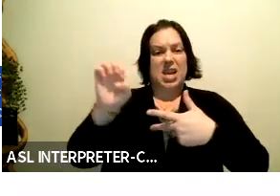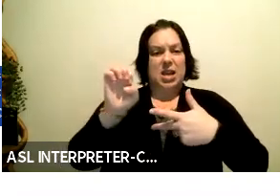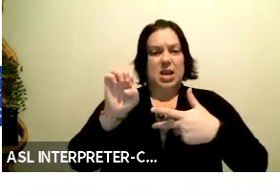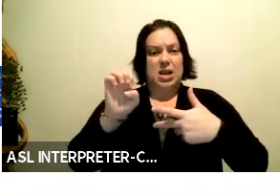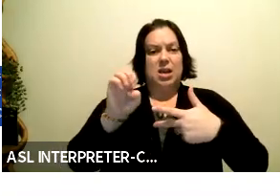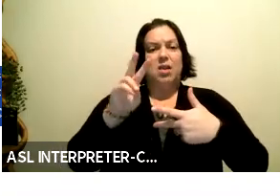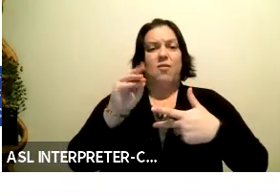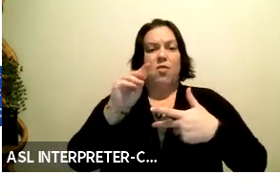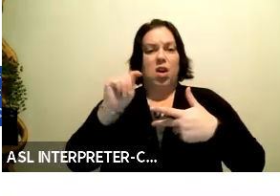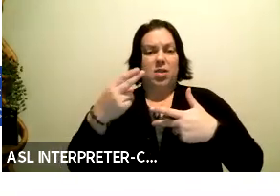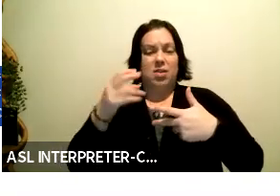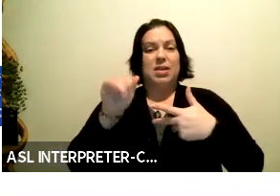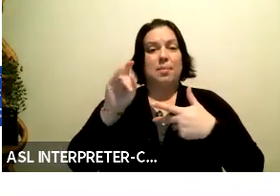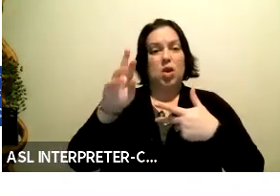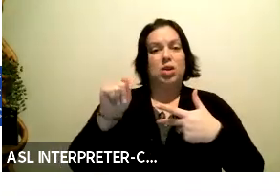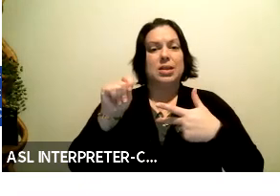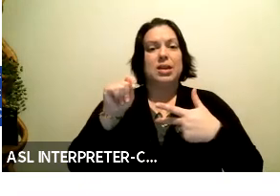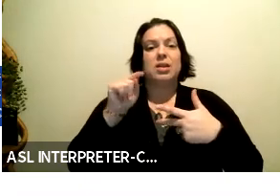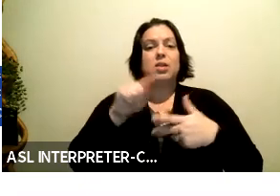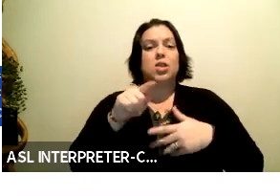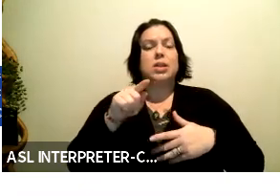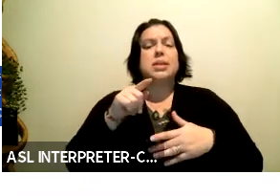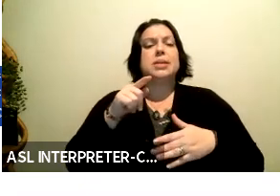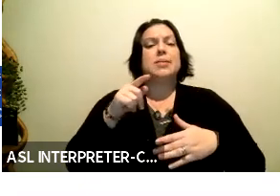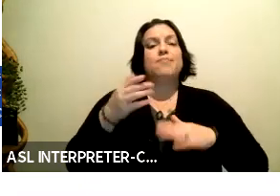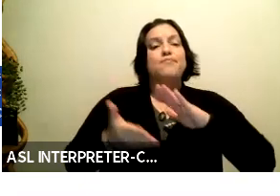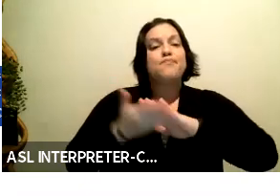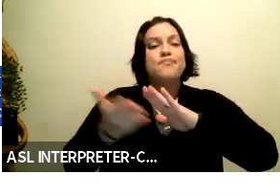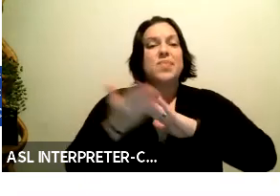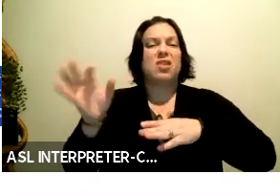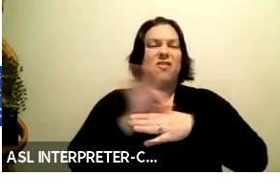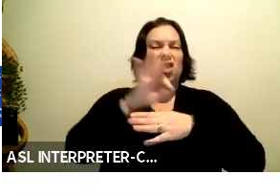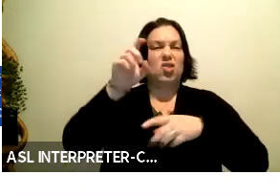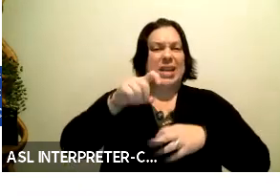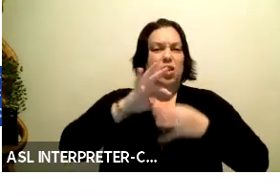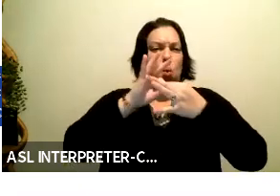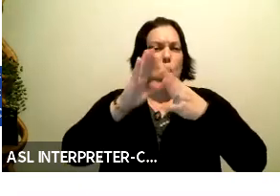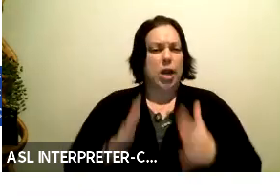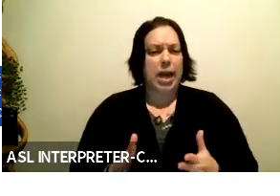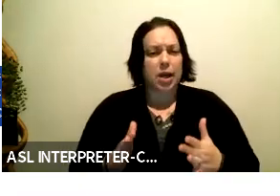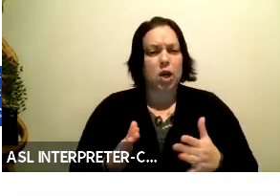behavioral health and access and functional needs into the programming, grant activities, partner